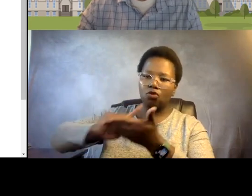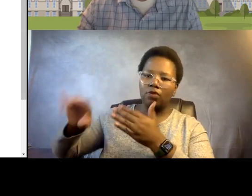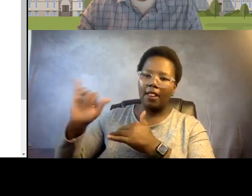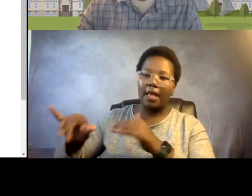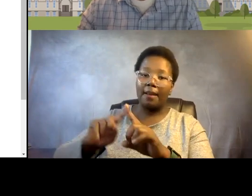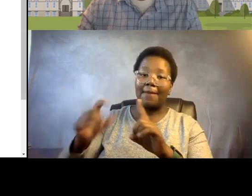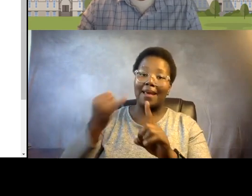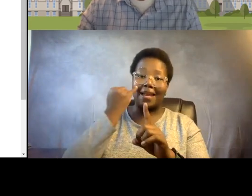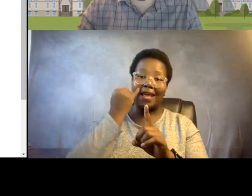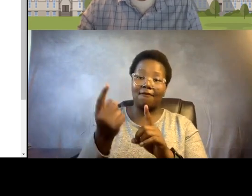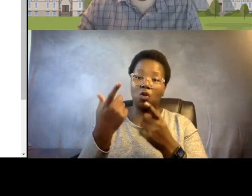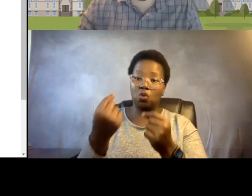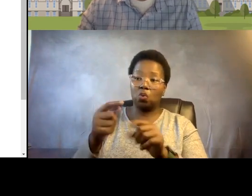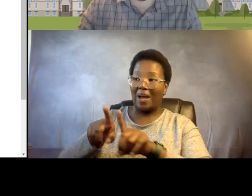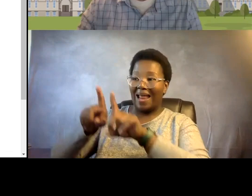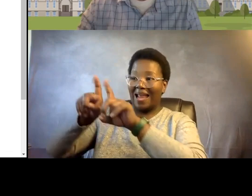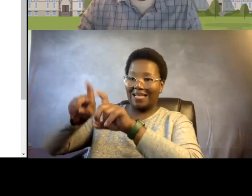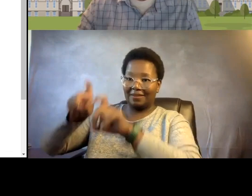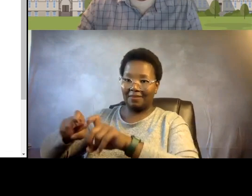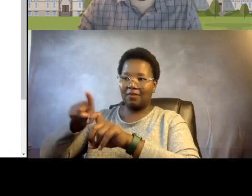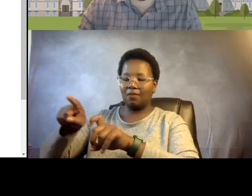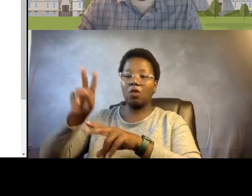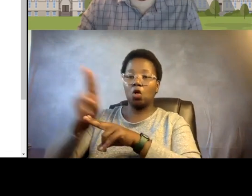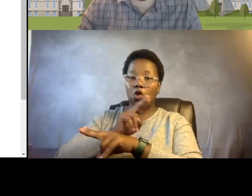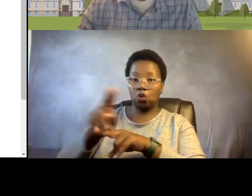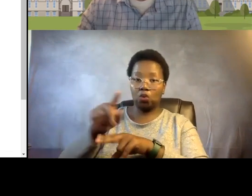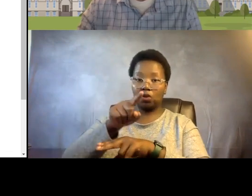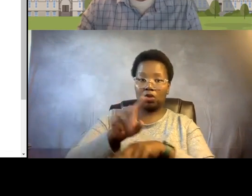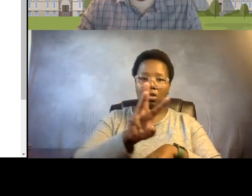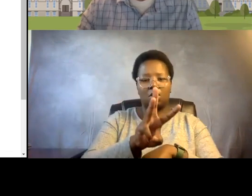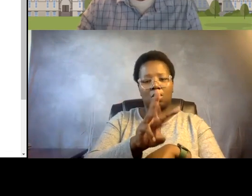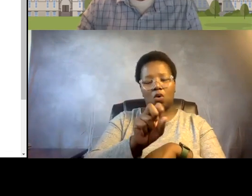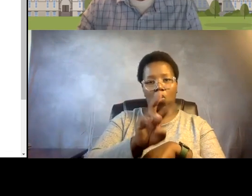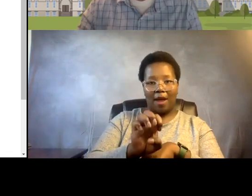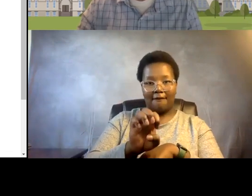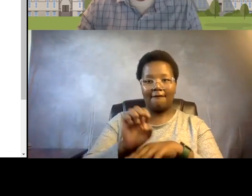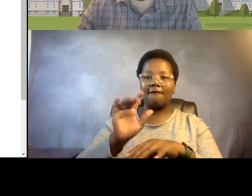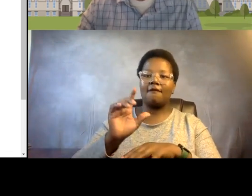just a little bit of testing is to use the WAVE browser extensions. We have extensions for Chrome,